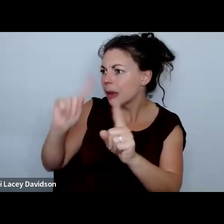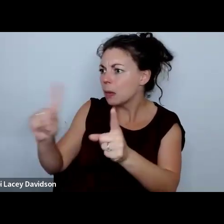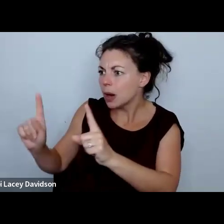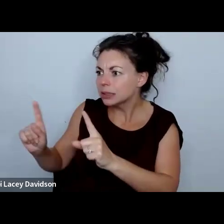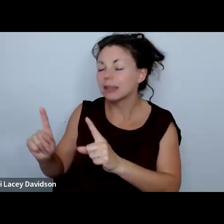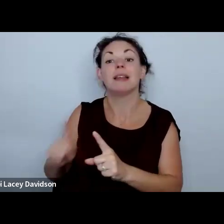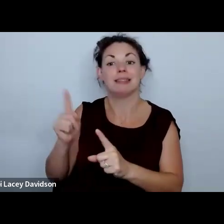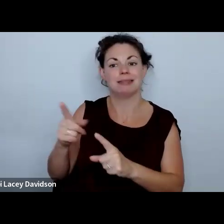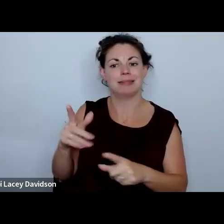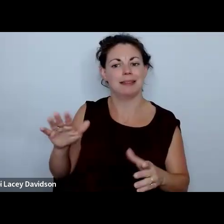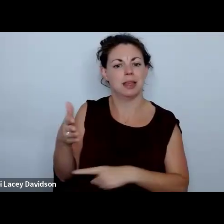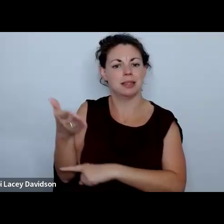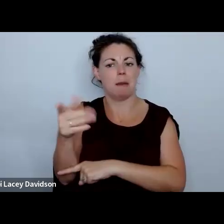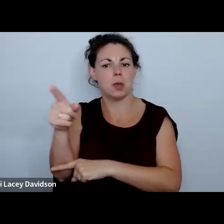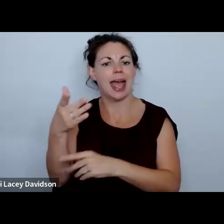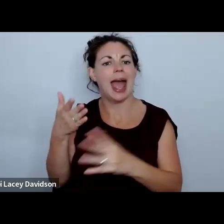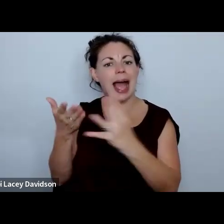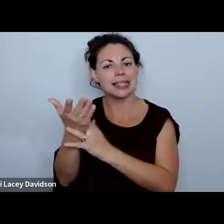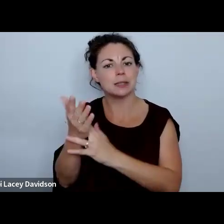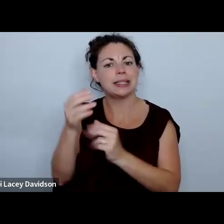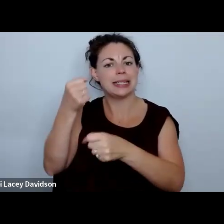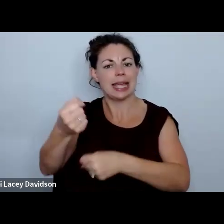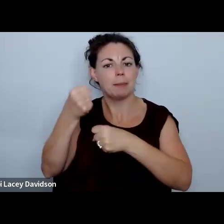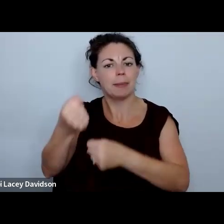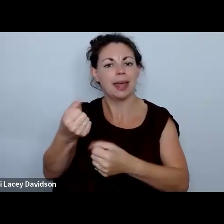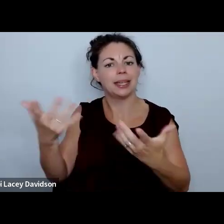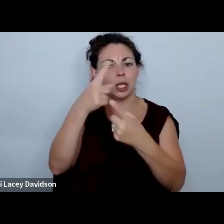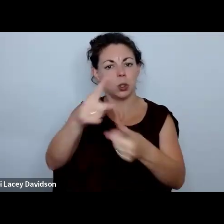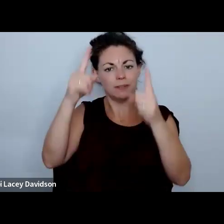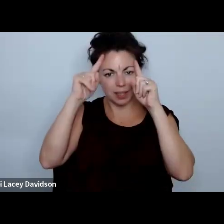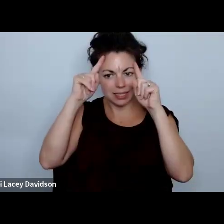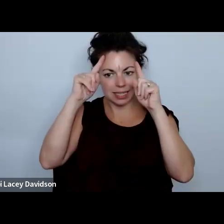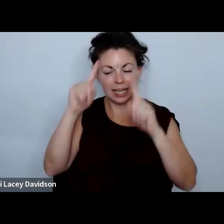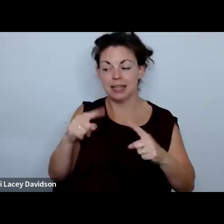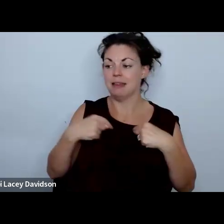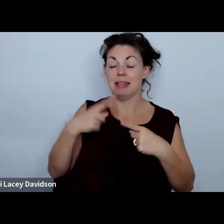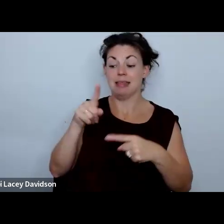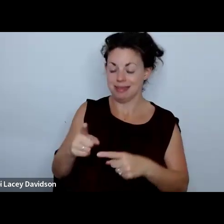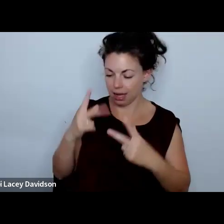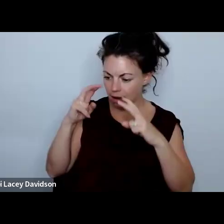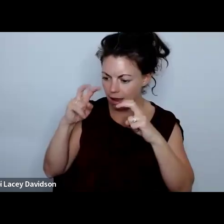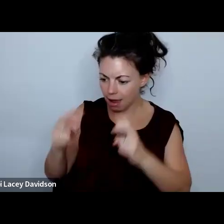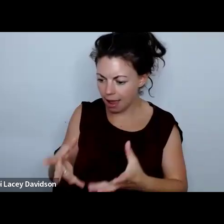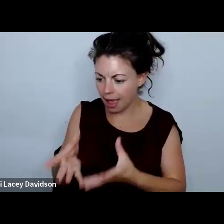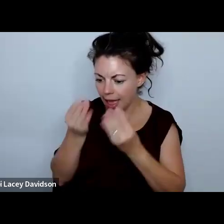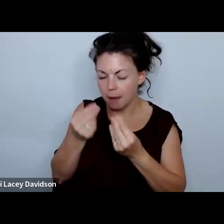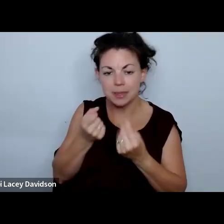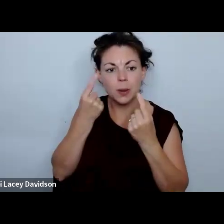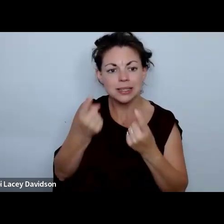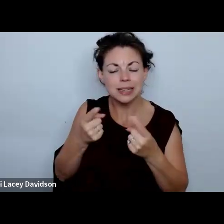to disabled students. I also, through that process, learned a lot more about my own disabilities and